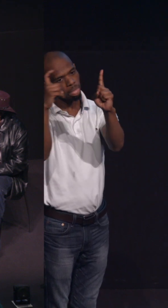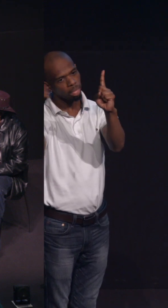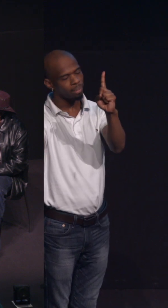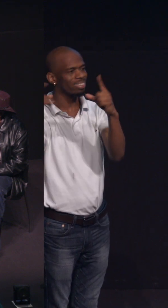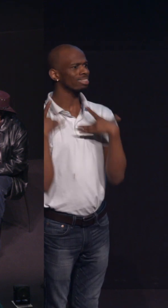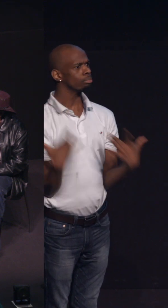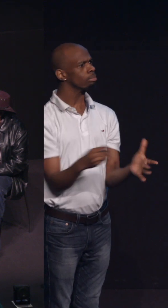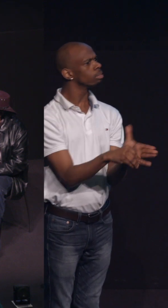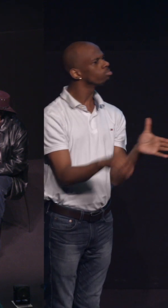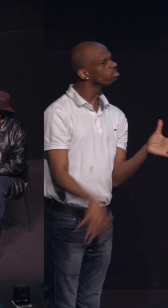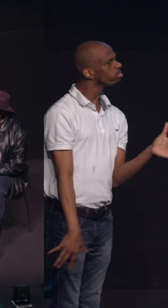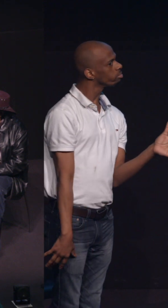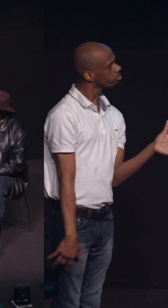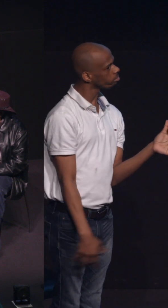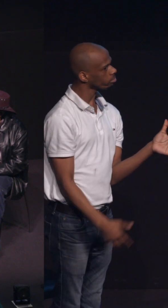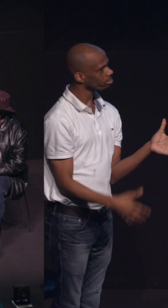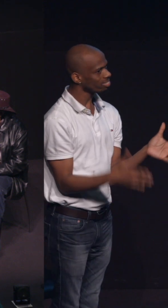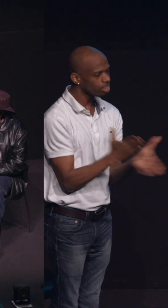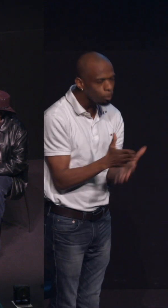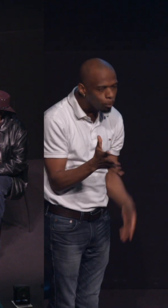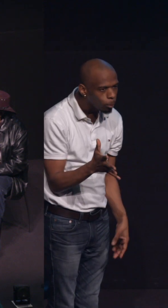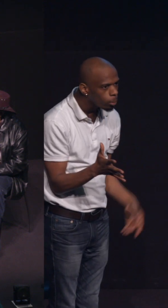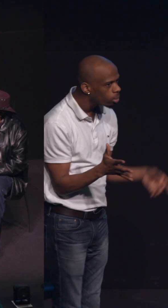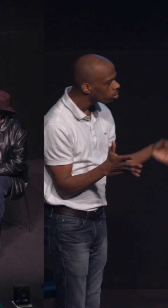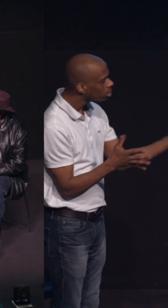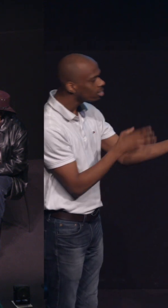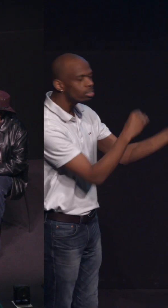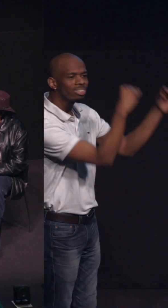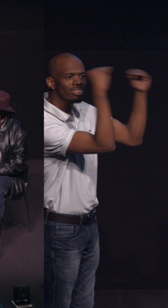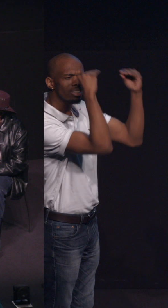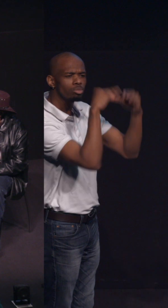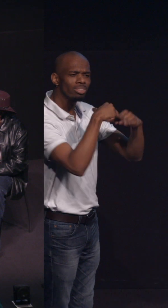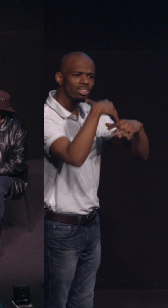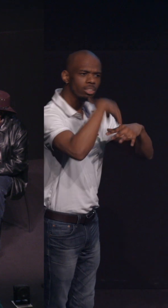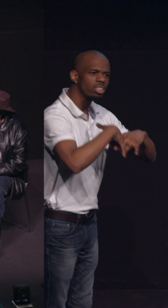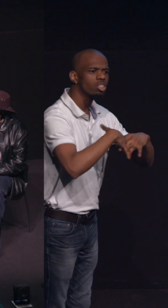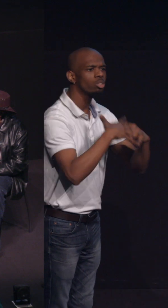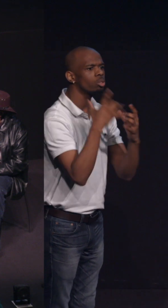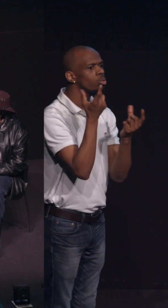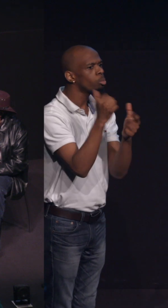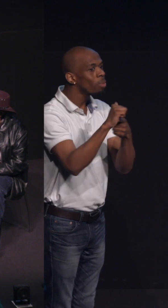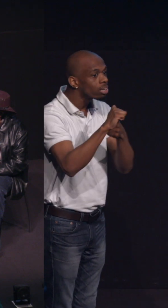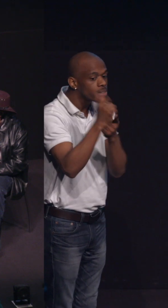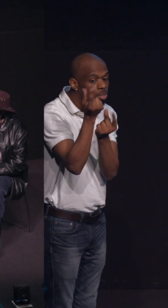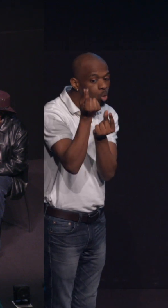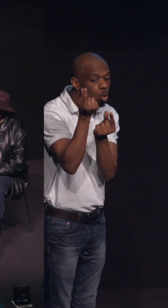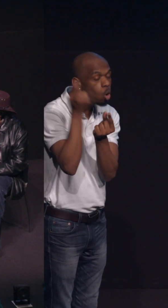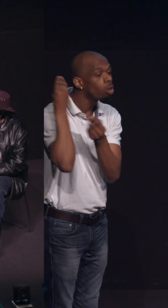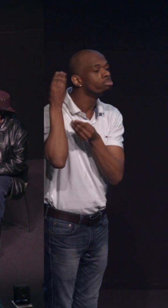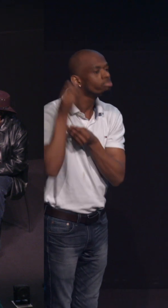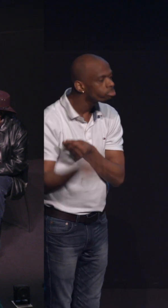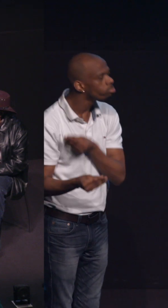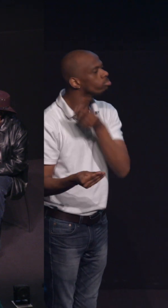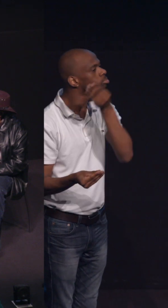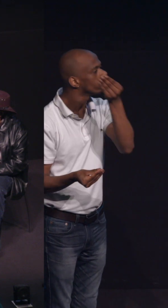These are indigenous practices that have been carried on since time immemorial, why?